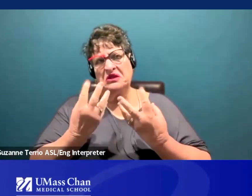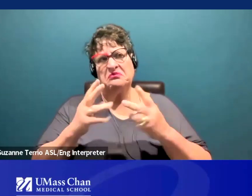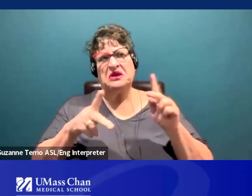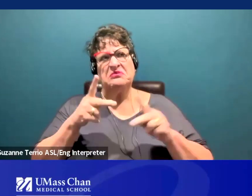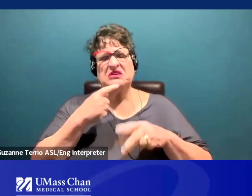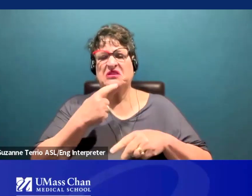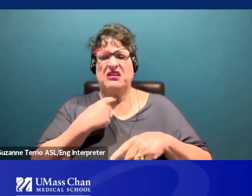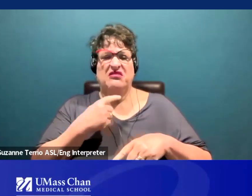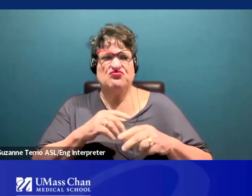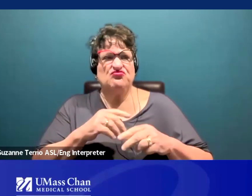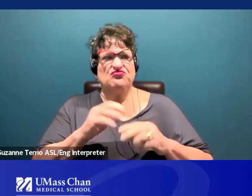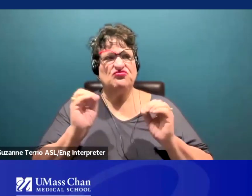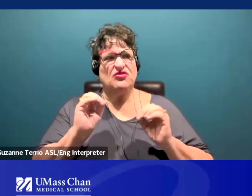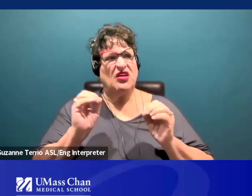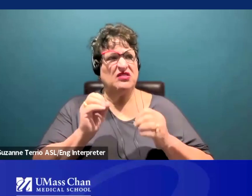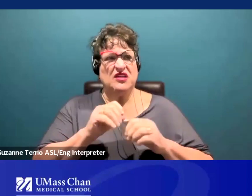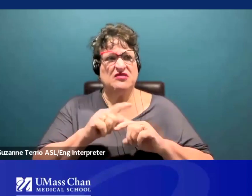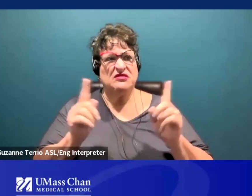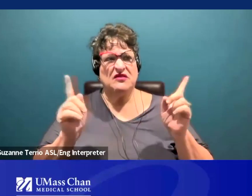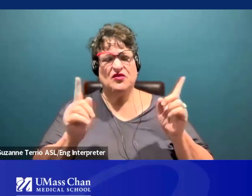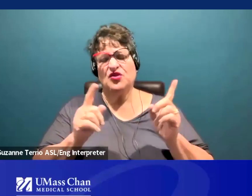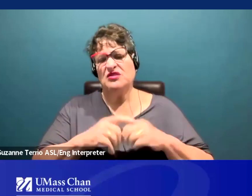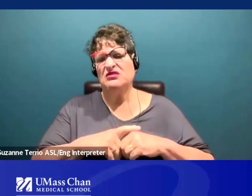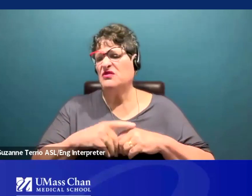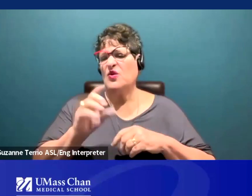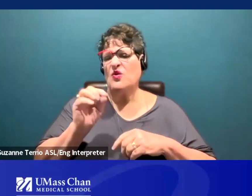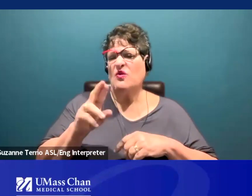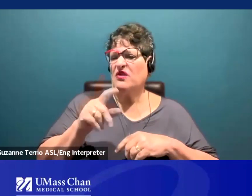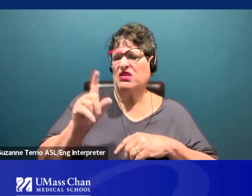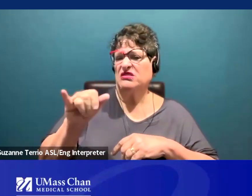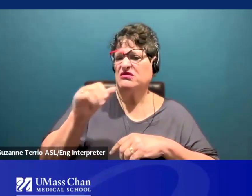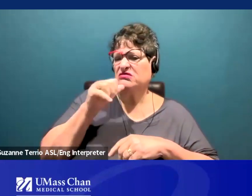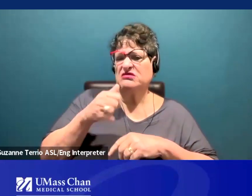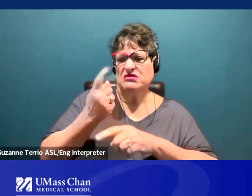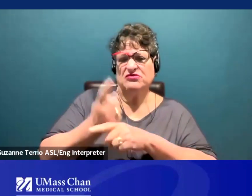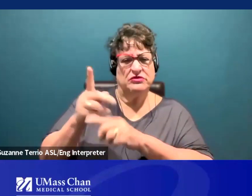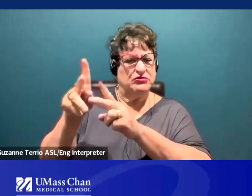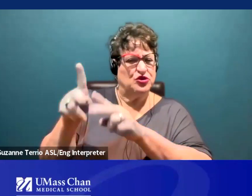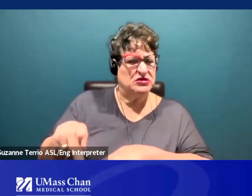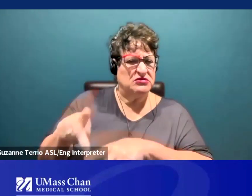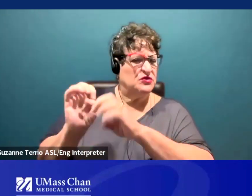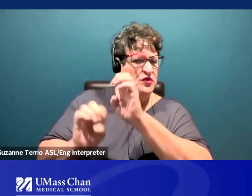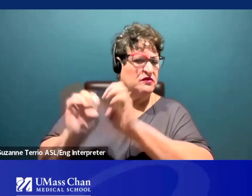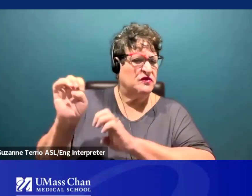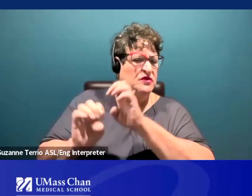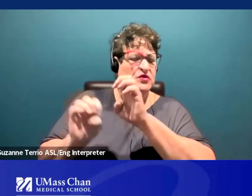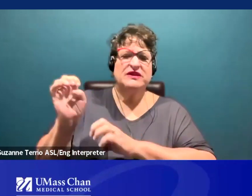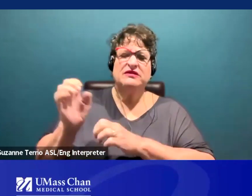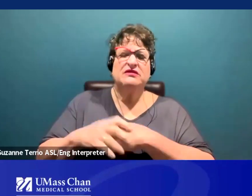that this person is not the person to evaluate, because we know, you know the perfect parenting evaluators are